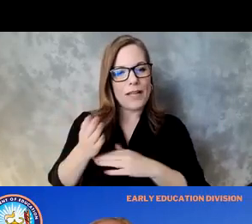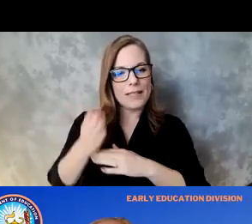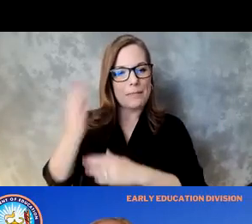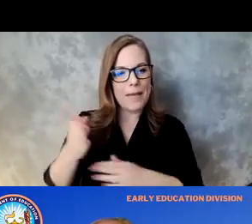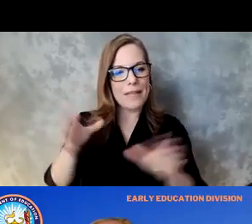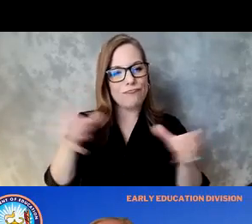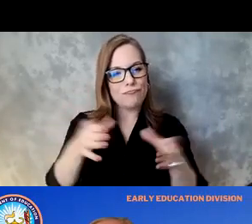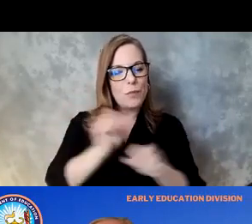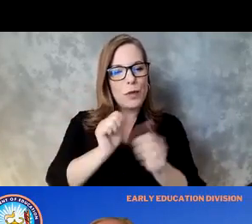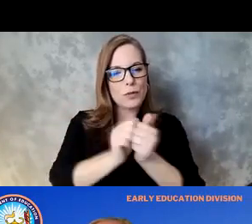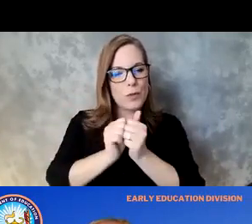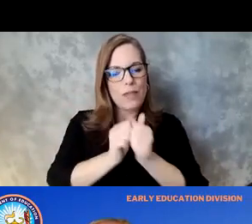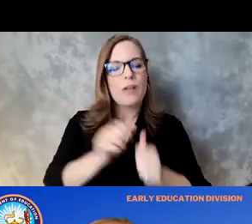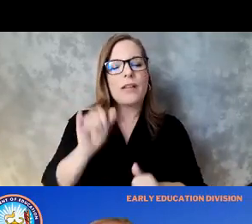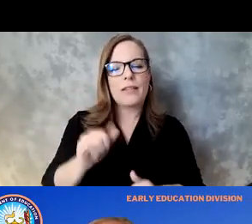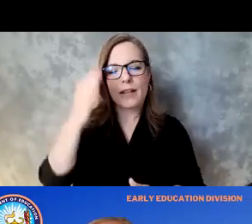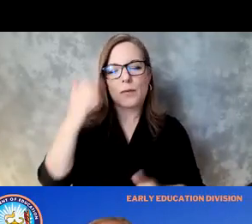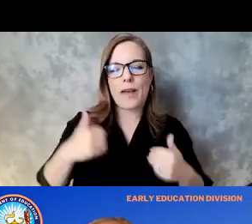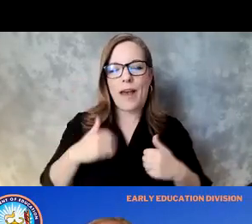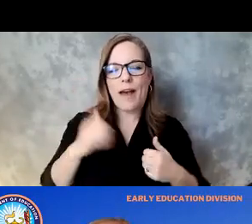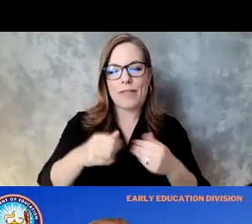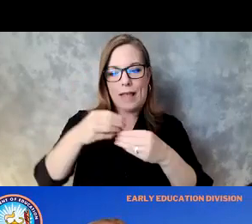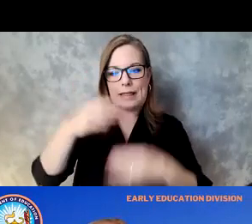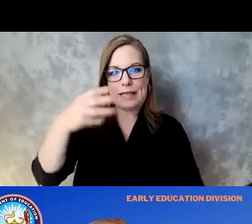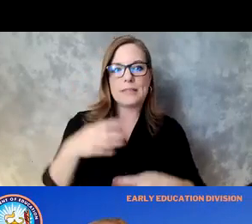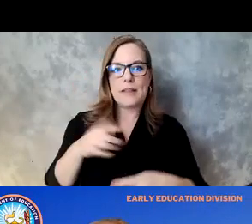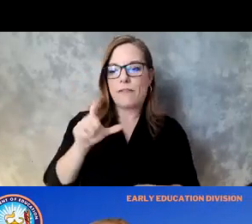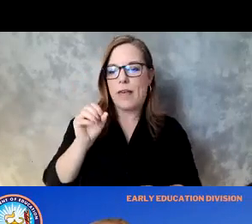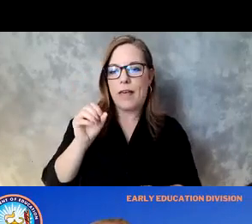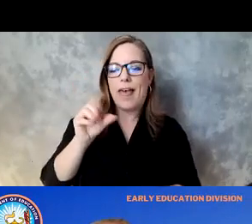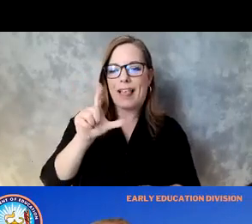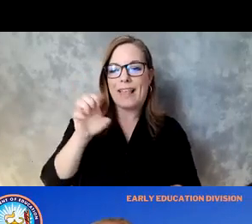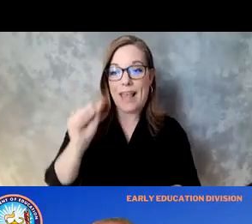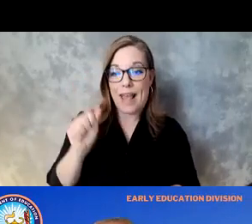that's another reason why we have that listing of LEAs who did submit on that RFA page to